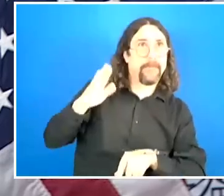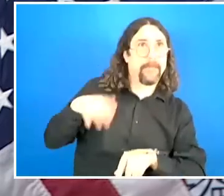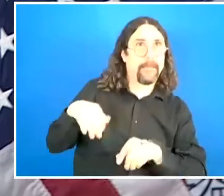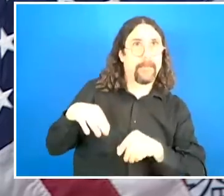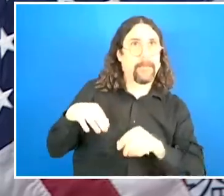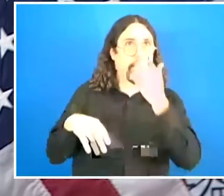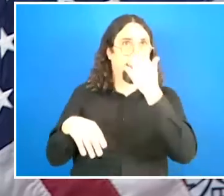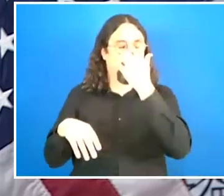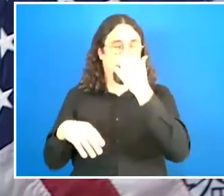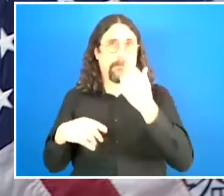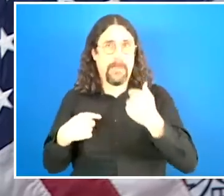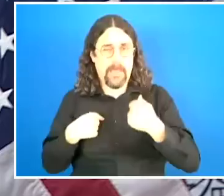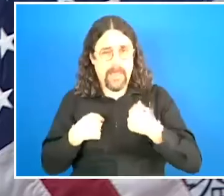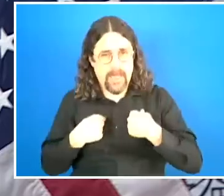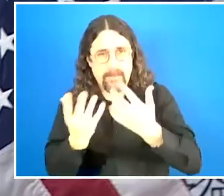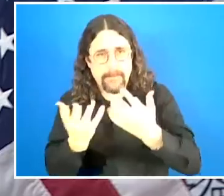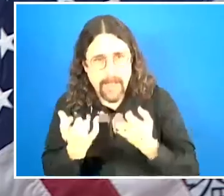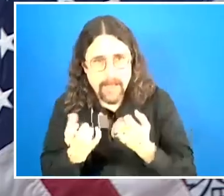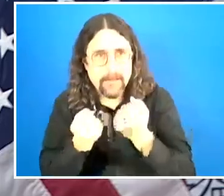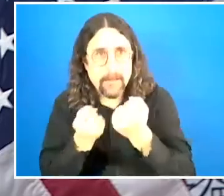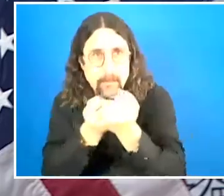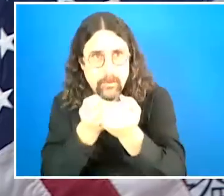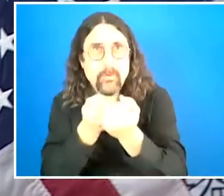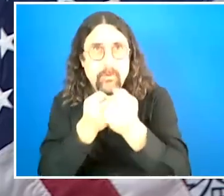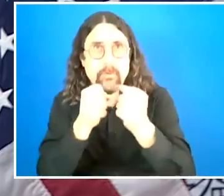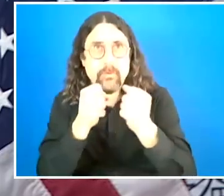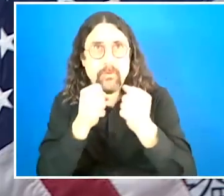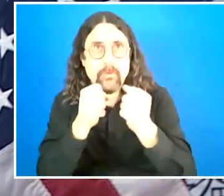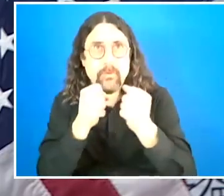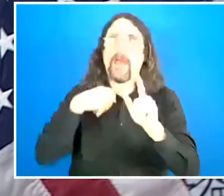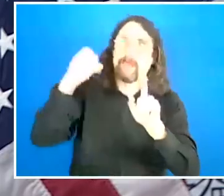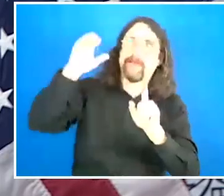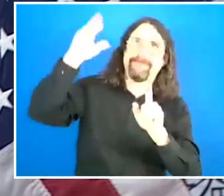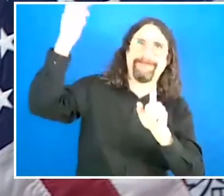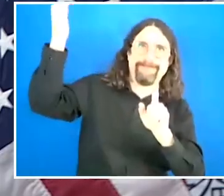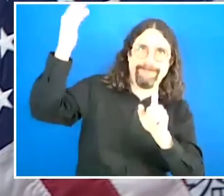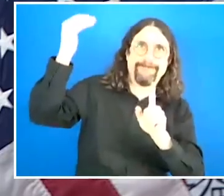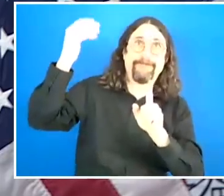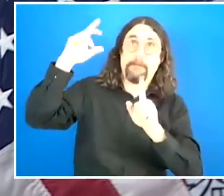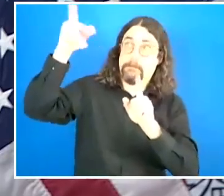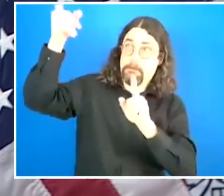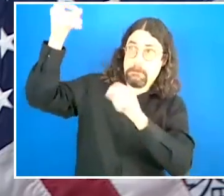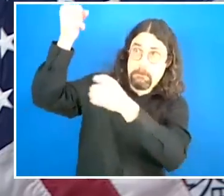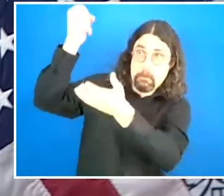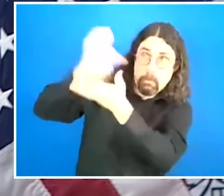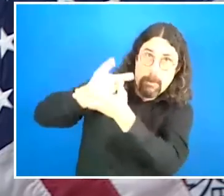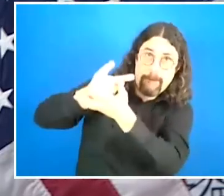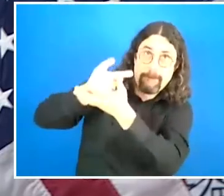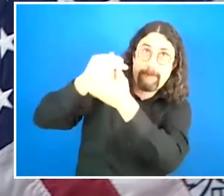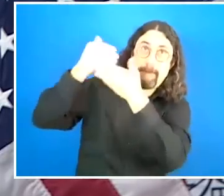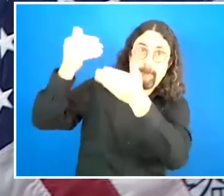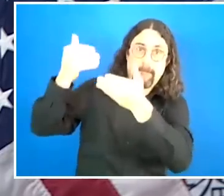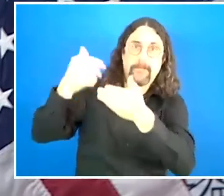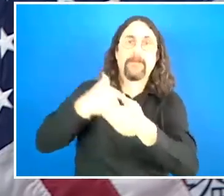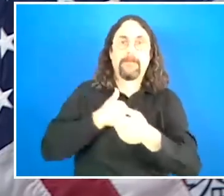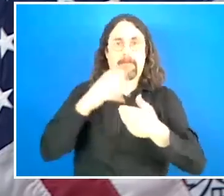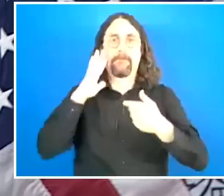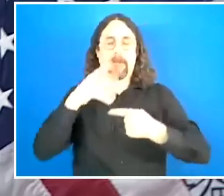PEOPLE OFE NW YORK CITY AND I'D LIKE TO SEE A LOT OF FEDERAL SUPPORT FOR TESTING HERE IN THE CITY. AS SOON AS WE HAVSOE MEITHNG